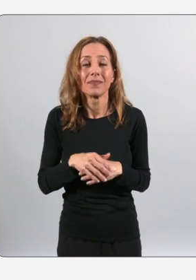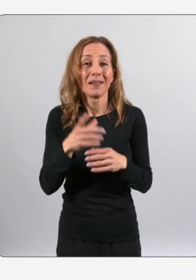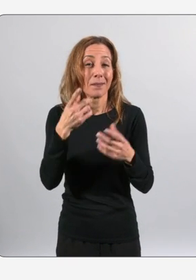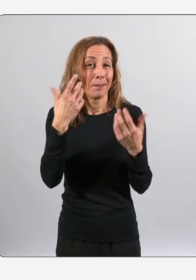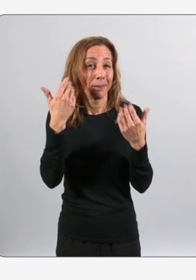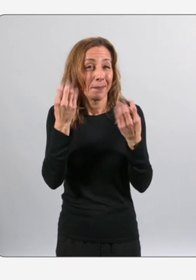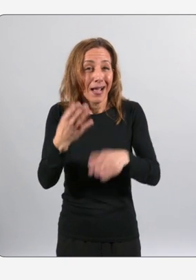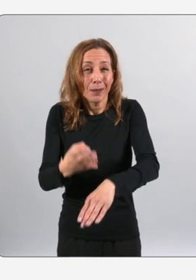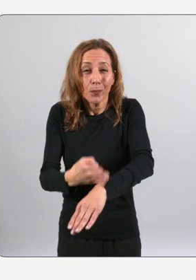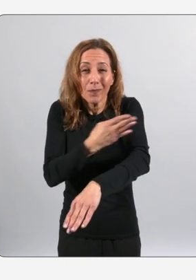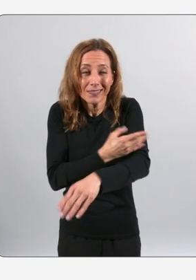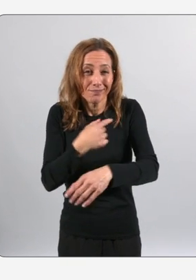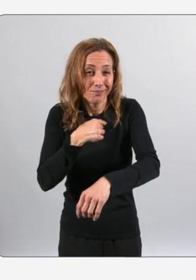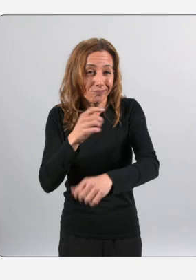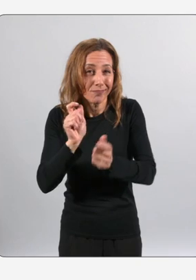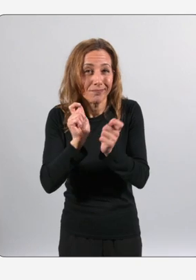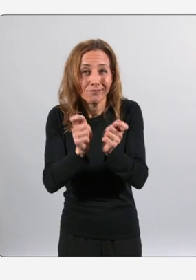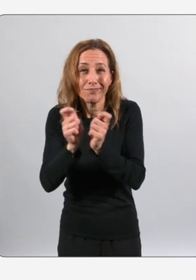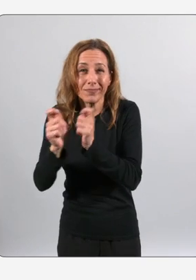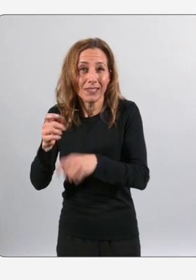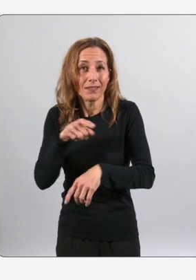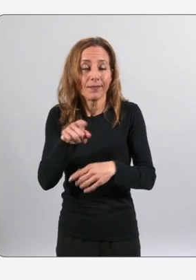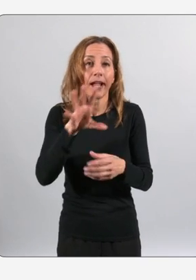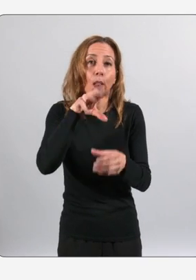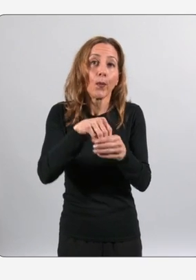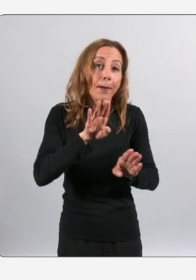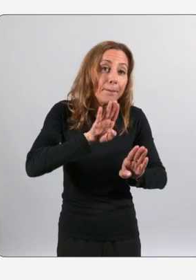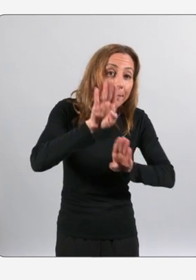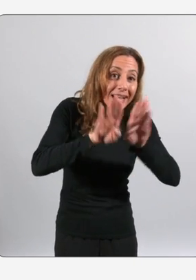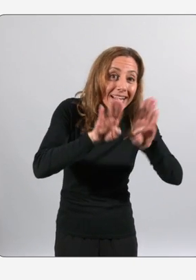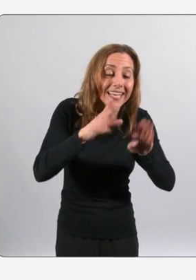made, and that's just been across the board, whether it's bidding, forecasting or insights.